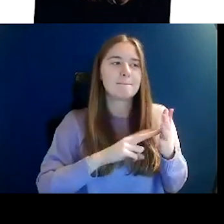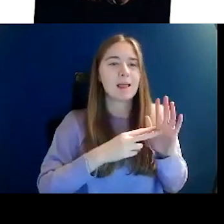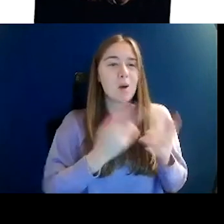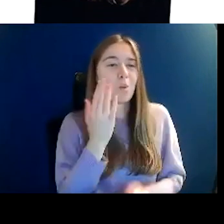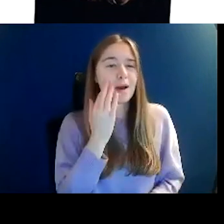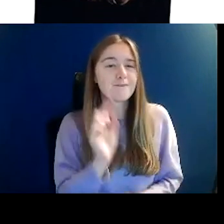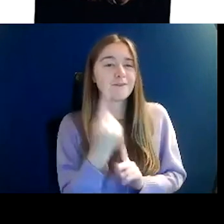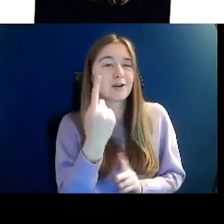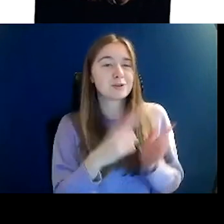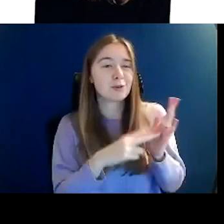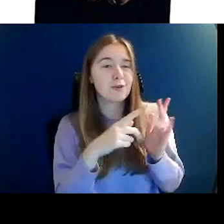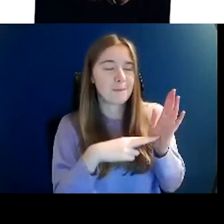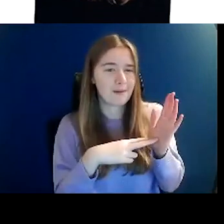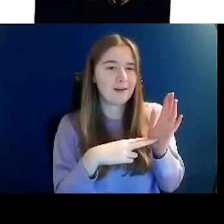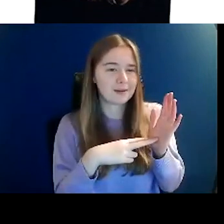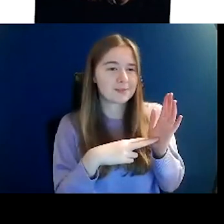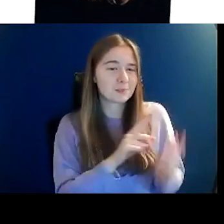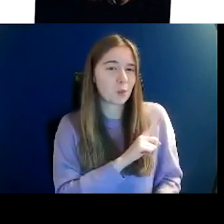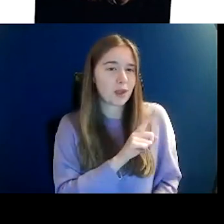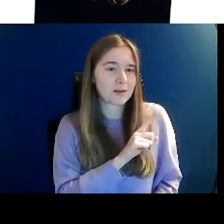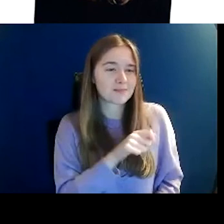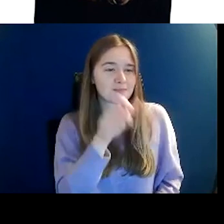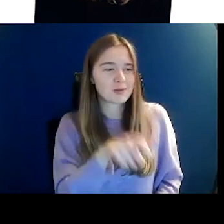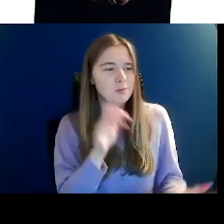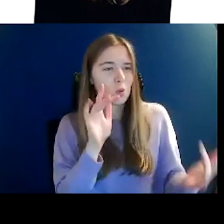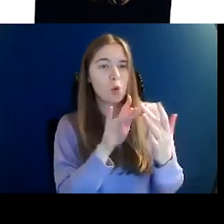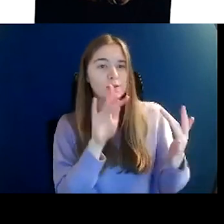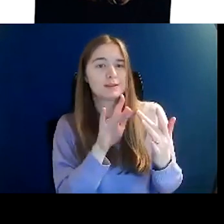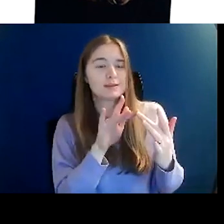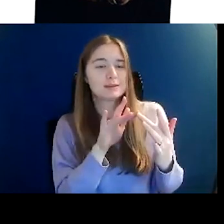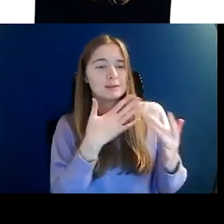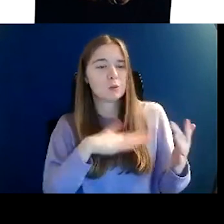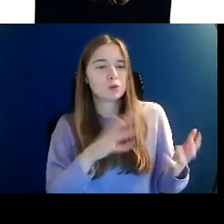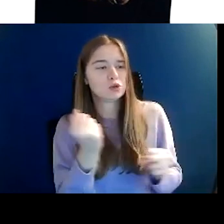And it was purely just because someone got in touch and said, we want to do this. We want to present it.